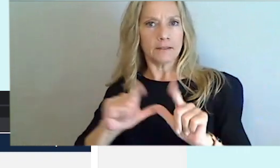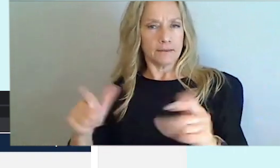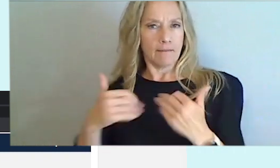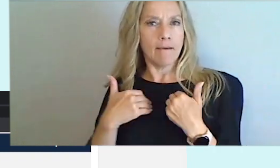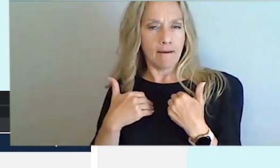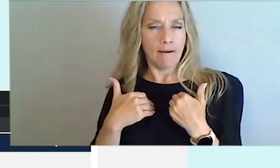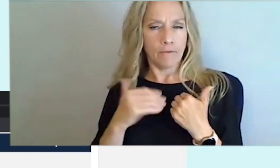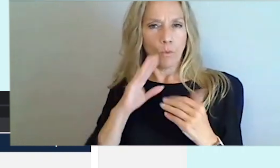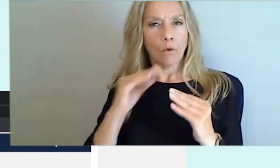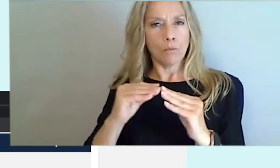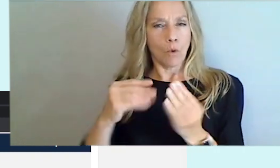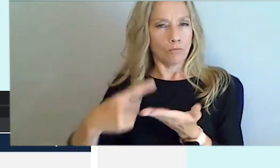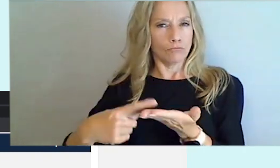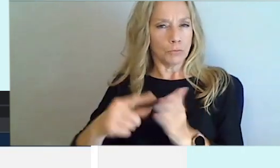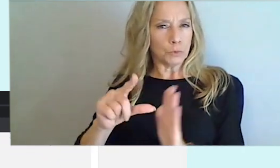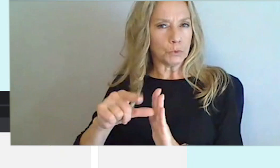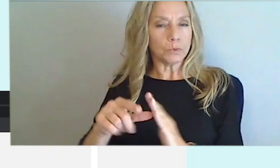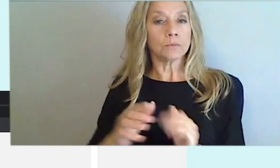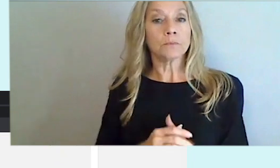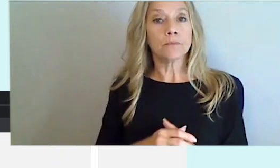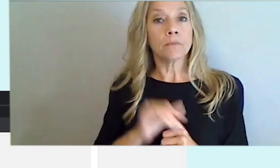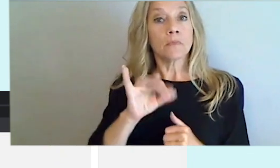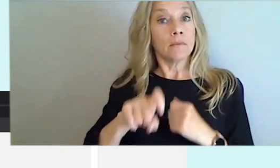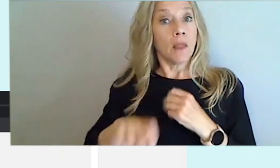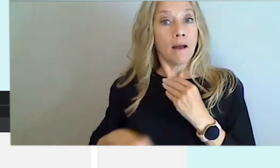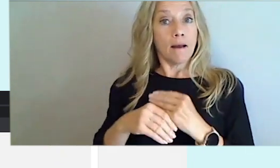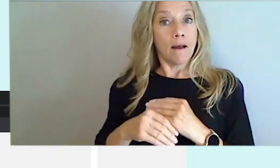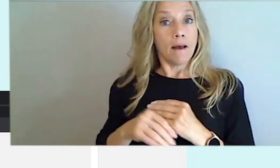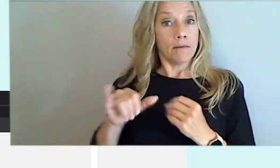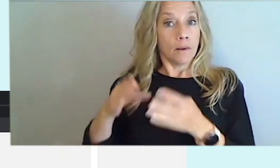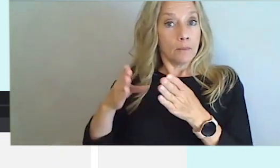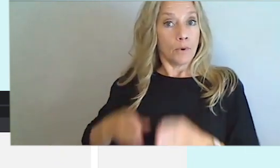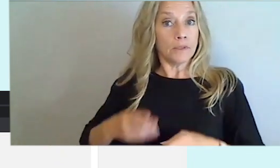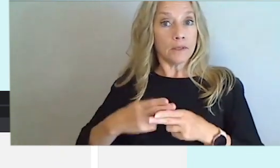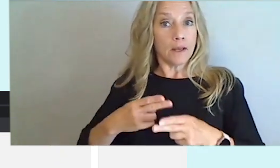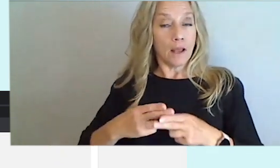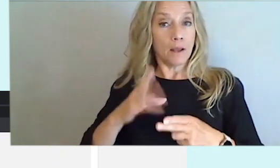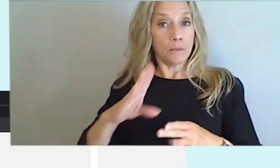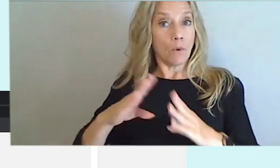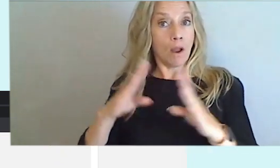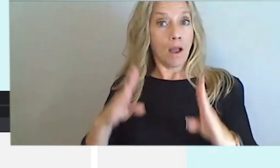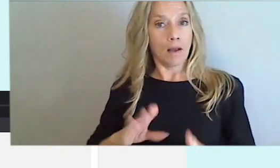If you need to add a person to your household, click add another person.